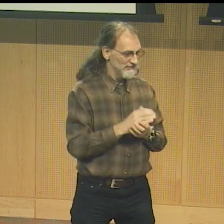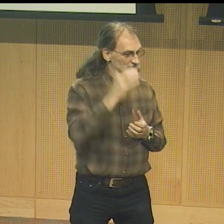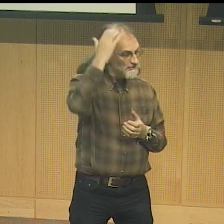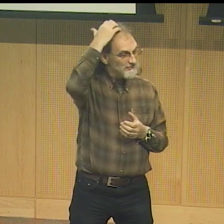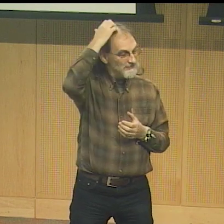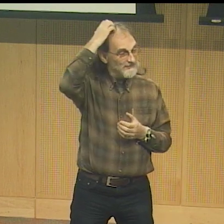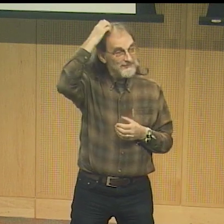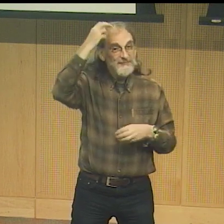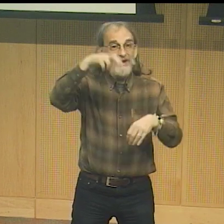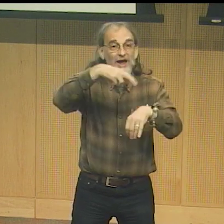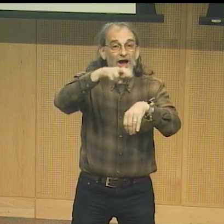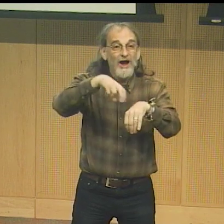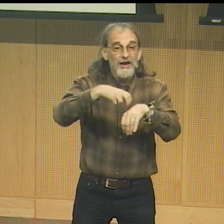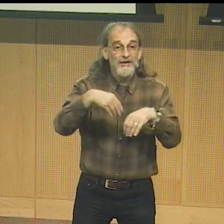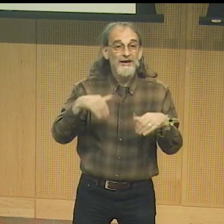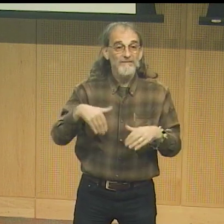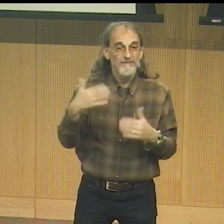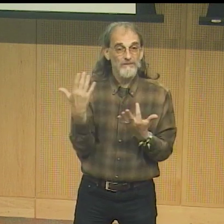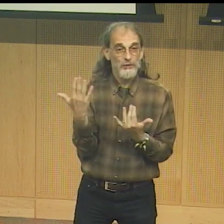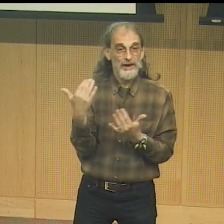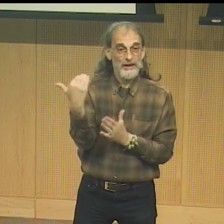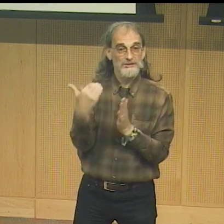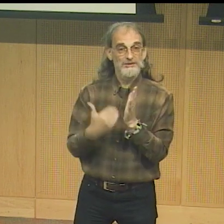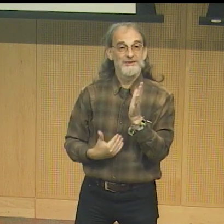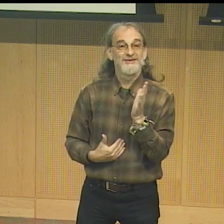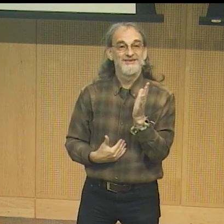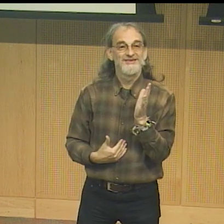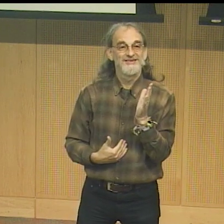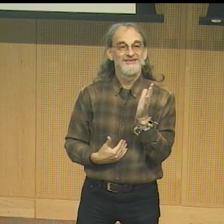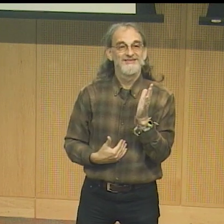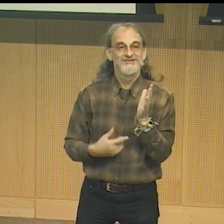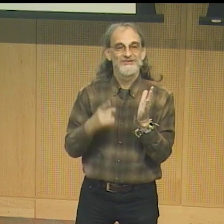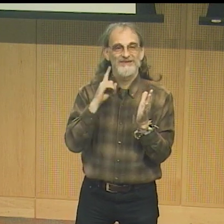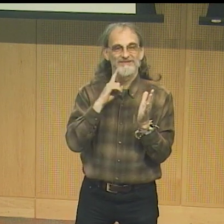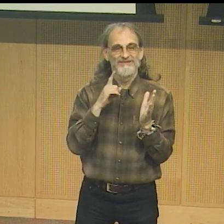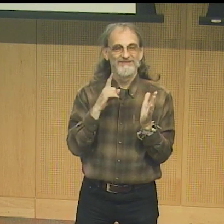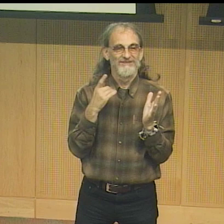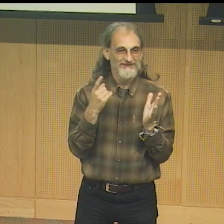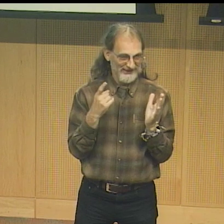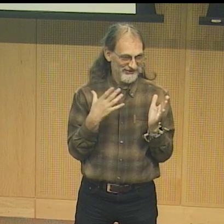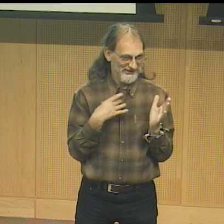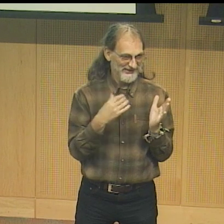and I think so far we've done quite a nice job. Ireland is on a waiting list at this point.